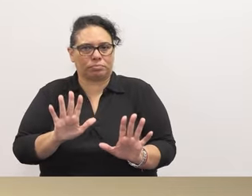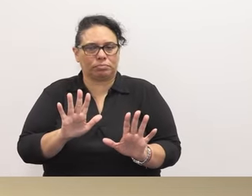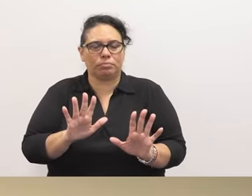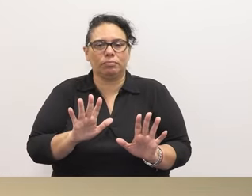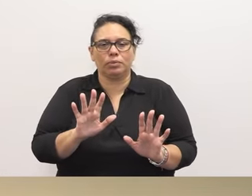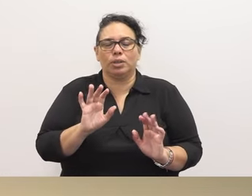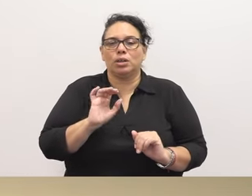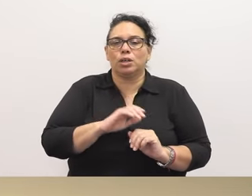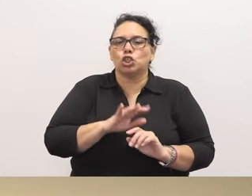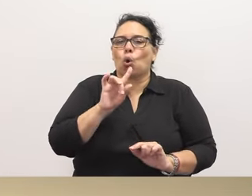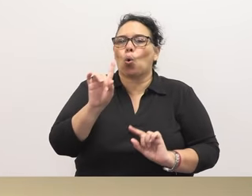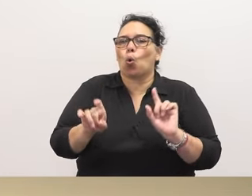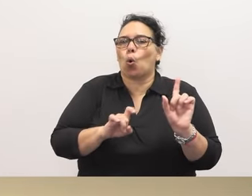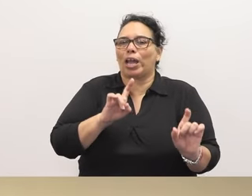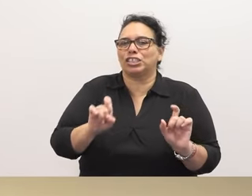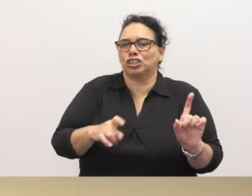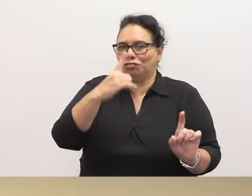what questions do you have before we dive in?